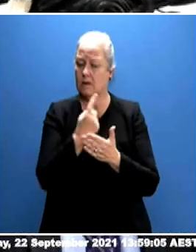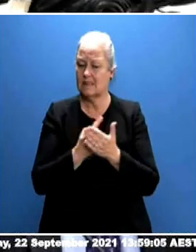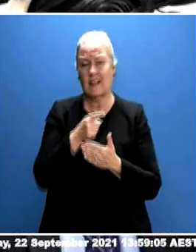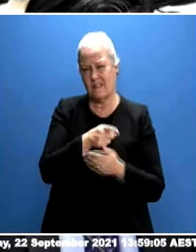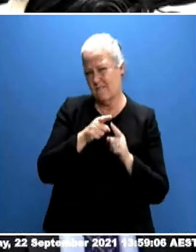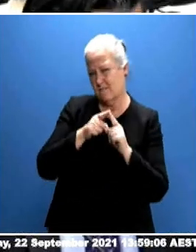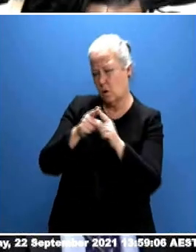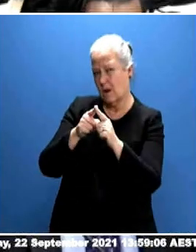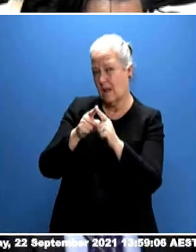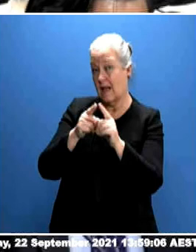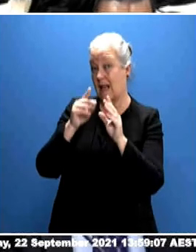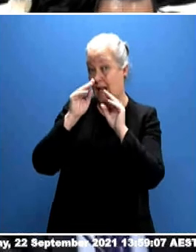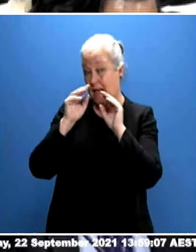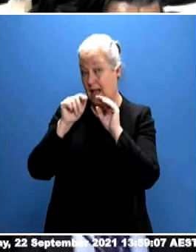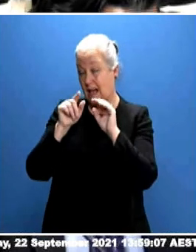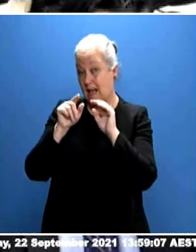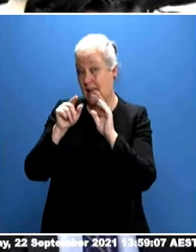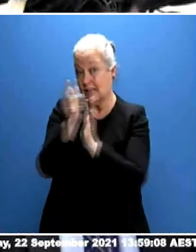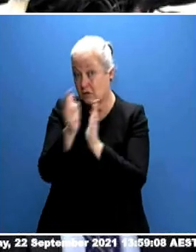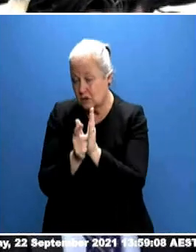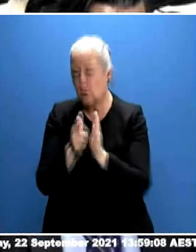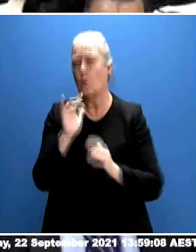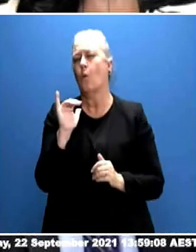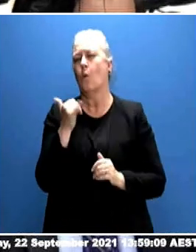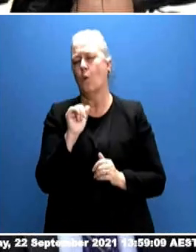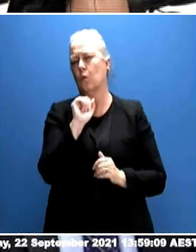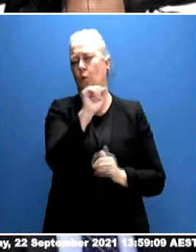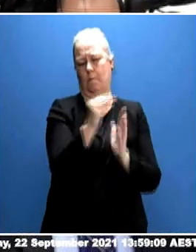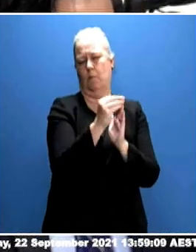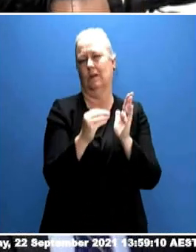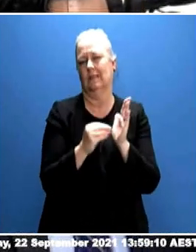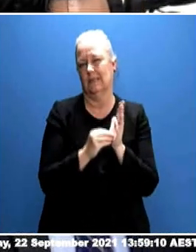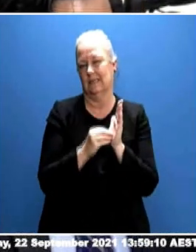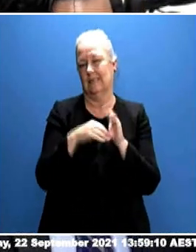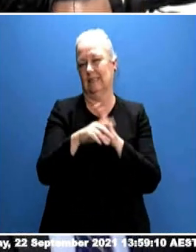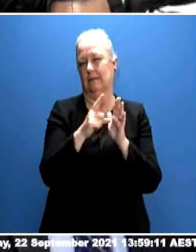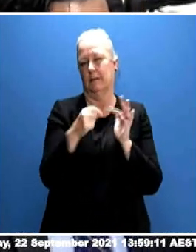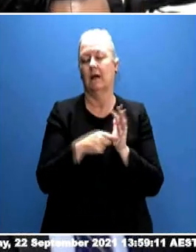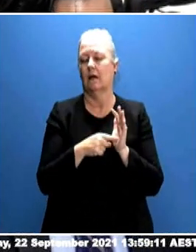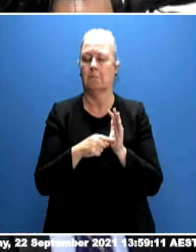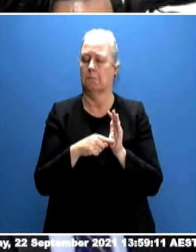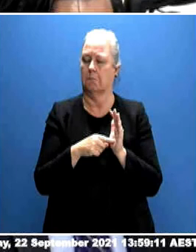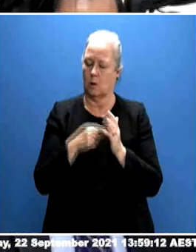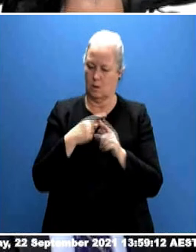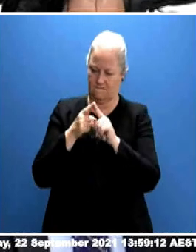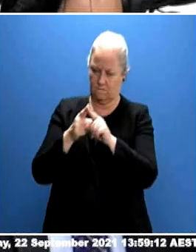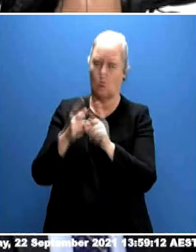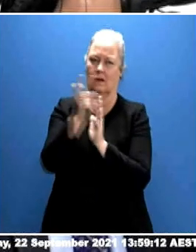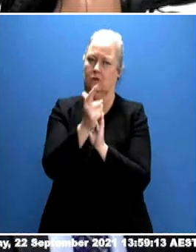policy decision by the Department to have that age range? That's a legislative requirement. All right.